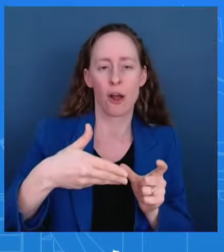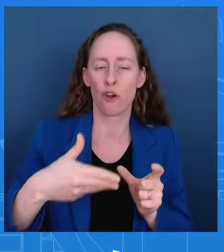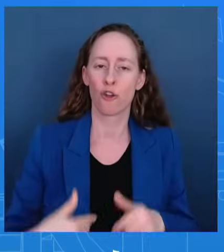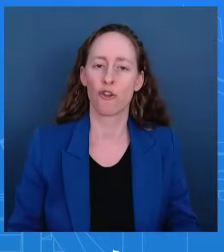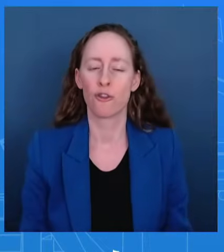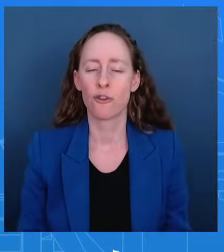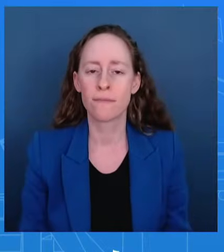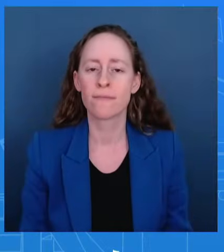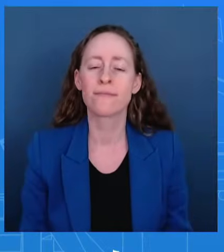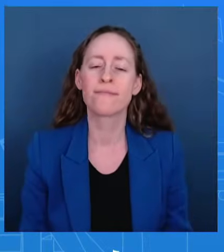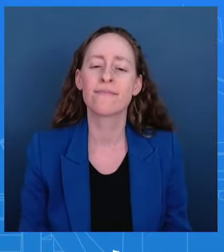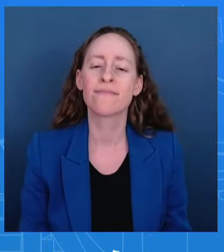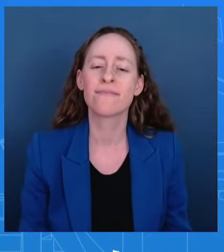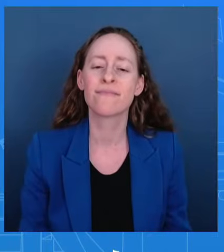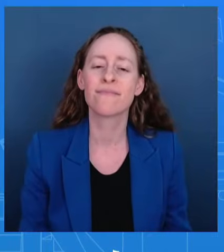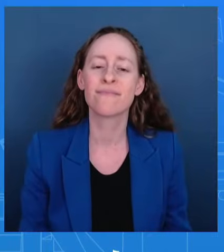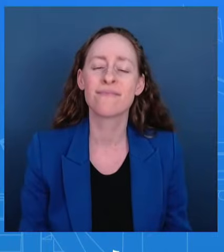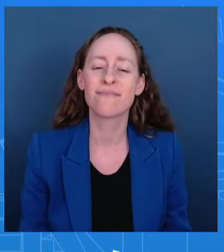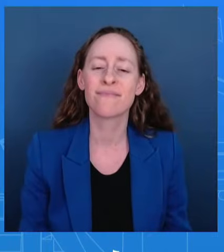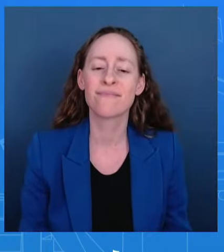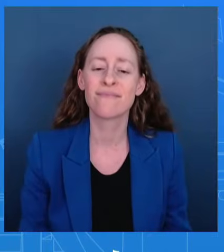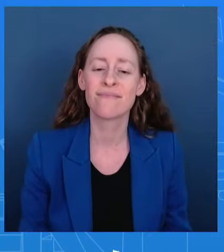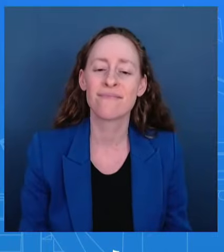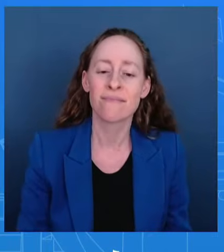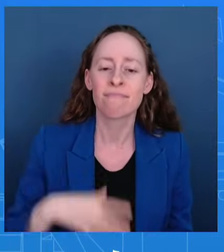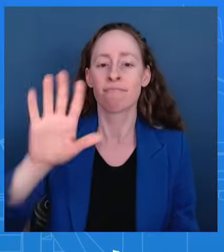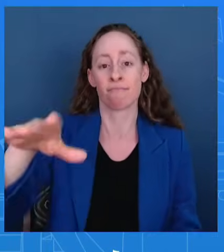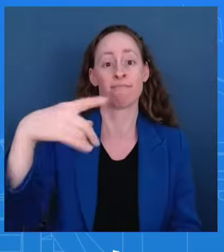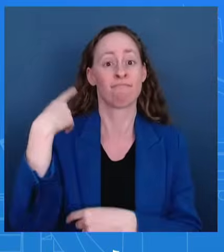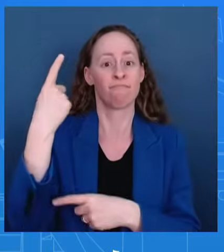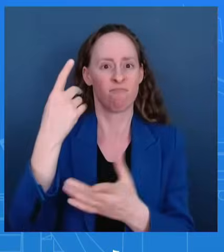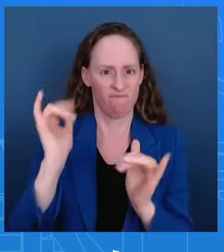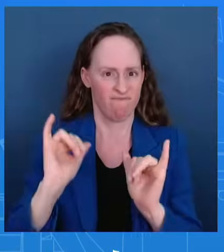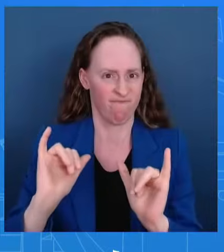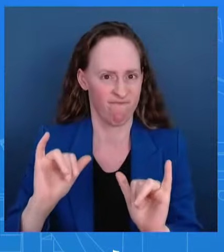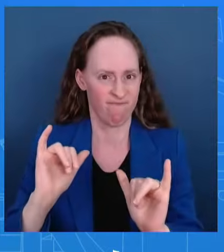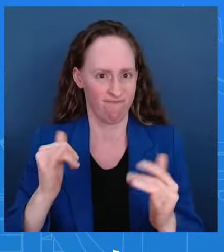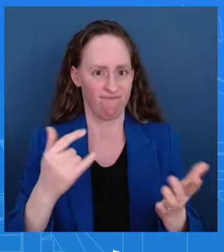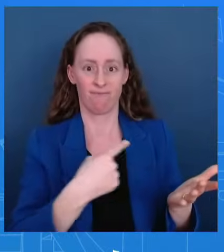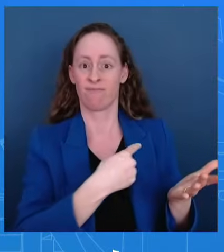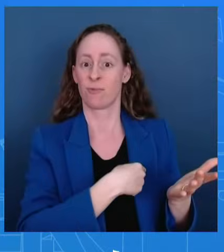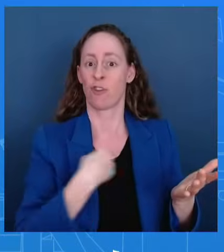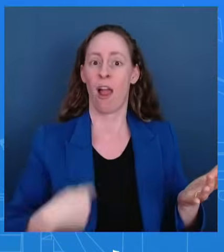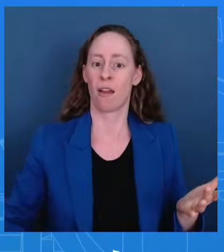against China's influence in the continent? Mr. Kirby: We'll have more to say on the state visit as we get closer to it. The Press: Okay. And then just one more -- one more.